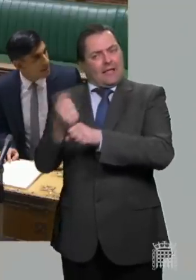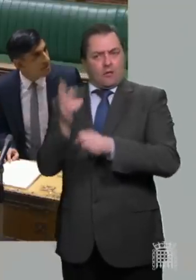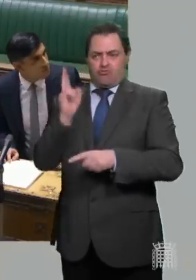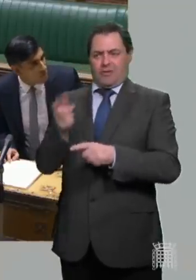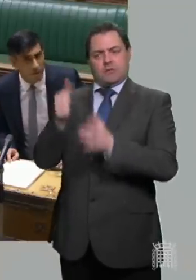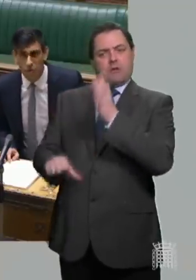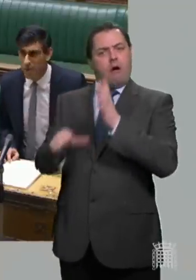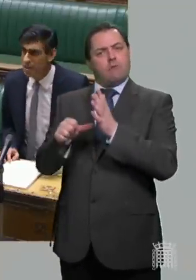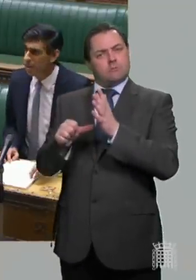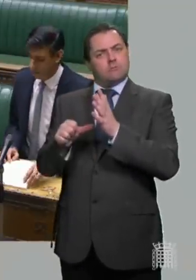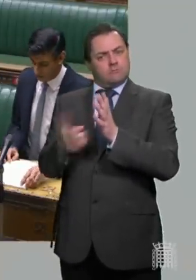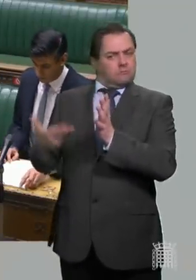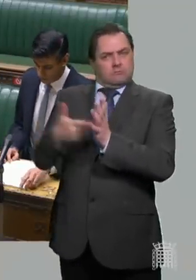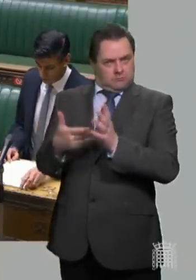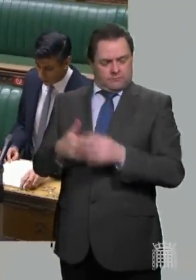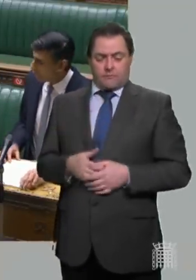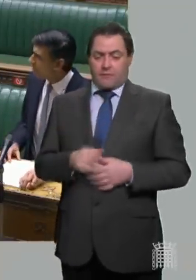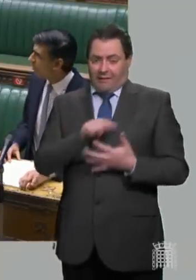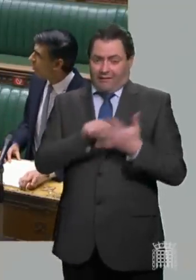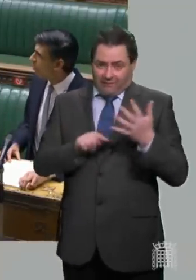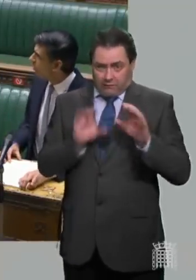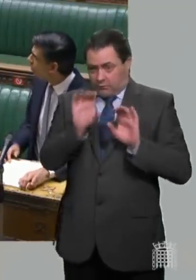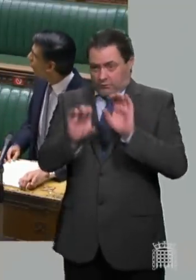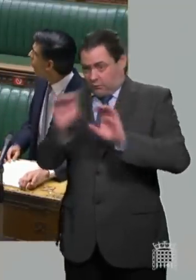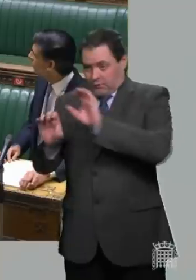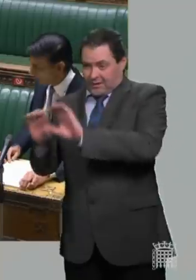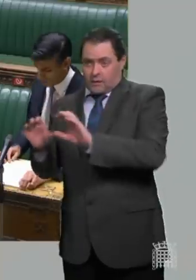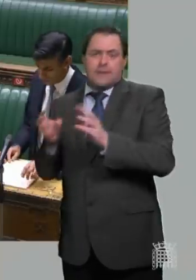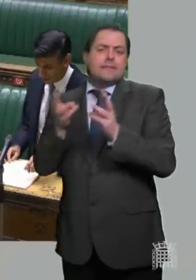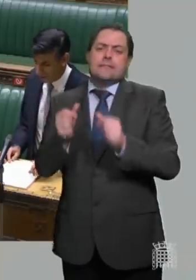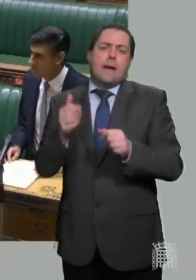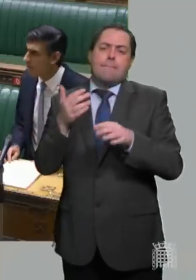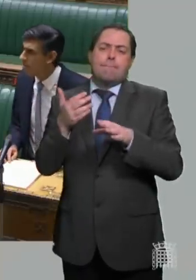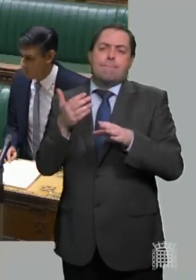Even with the new restart grants, some businesses will also need loans to see them through.